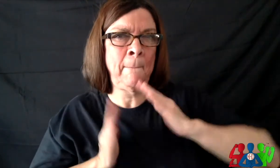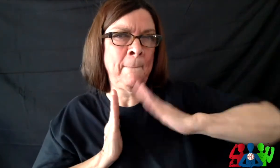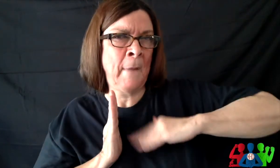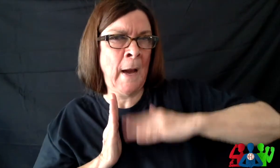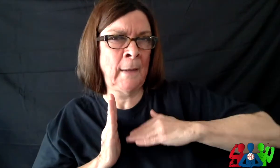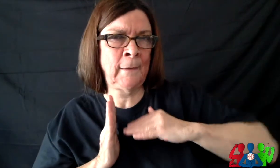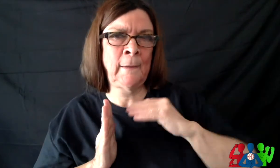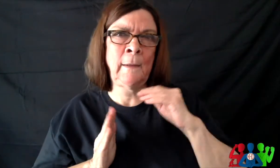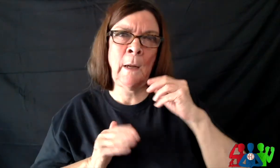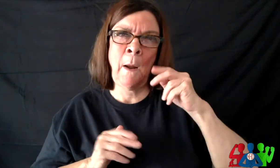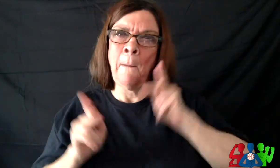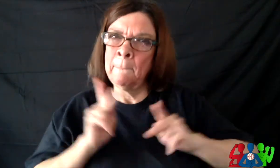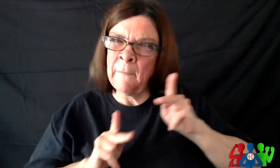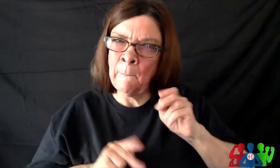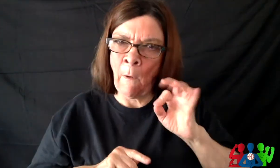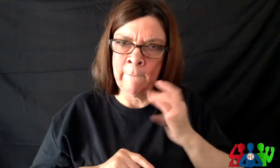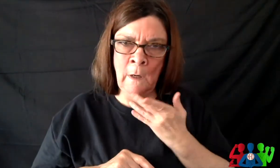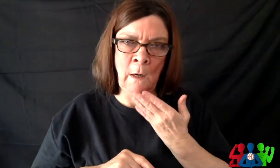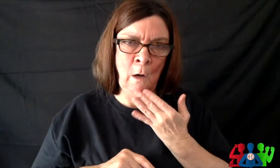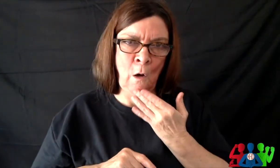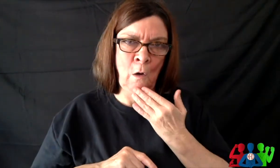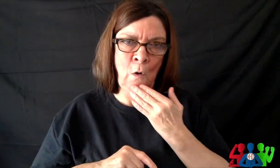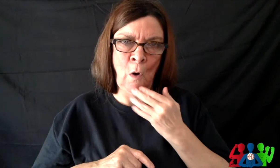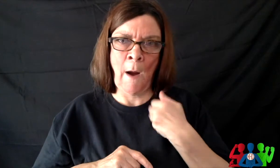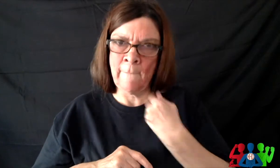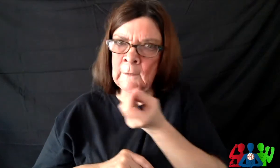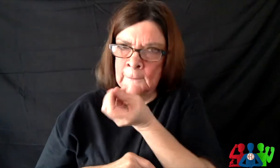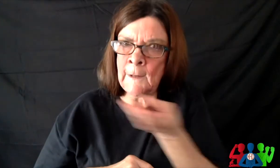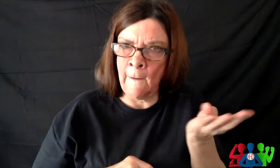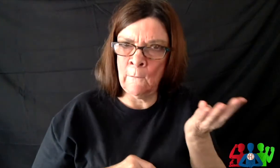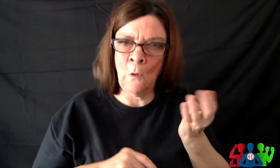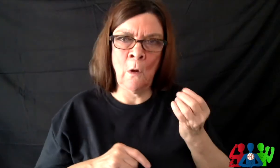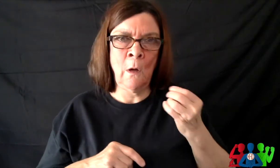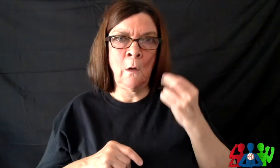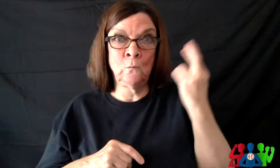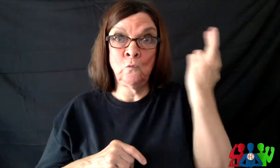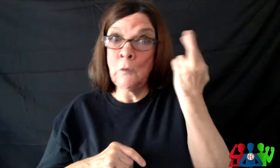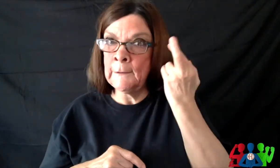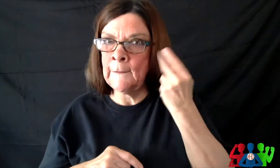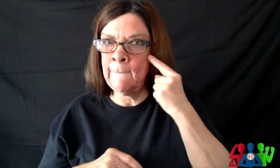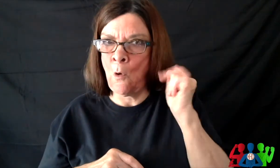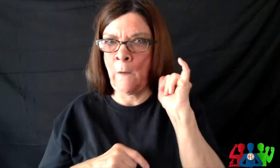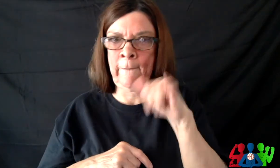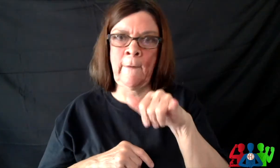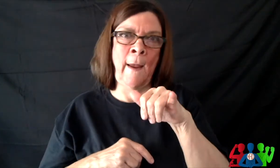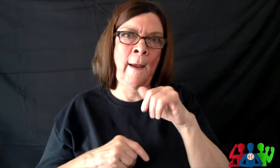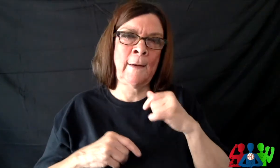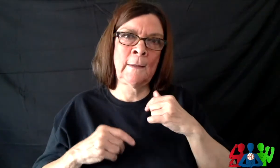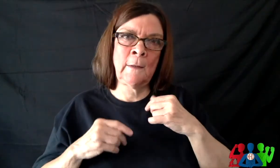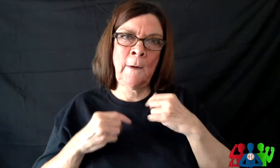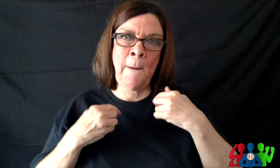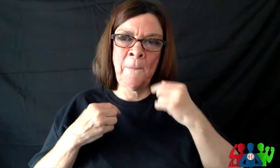The portrait I've painted of her was really enjoyable. As I mentioned before I enjoy